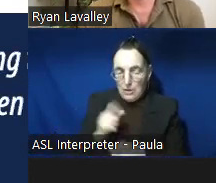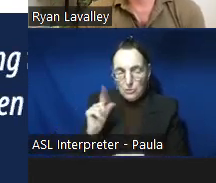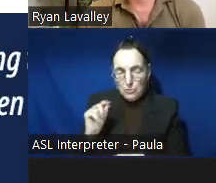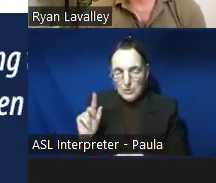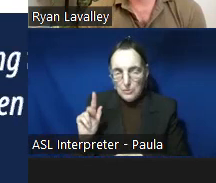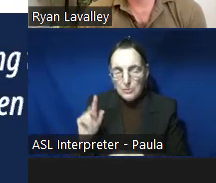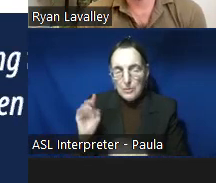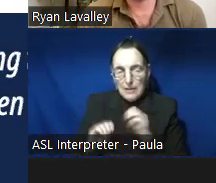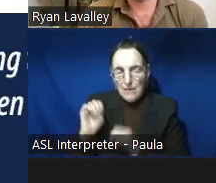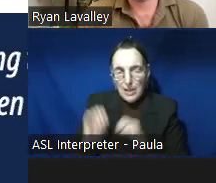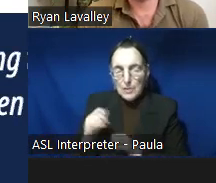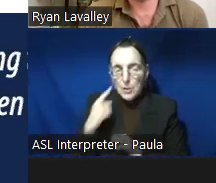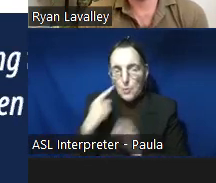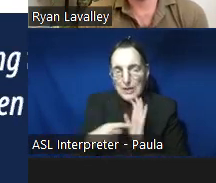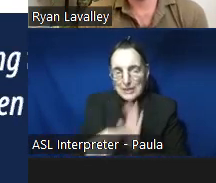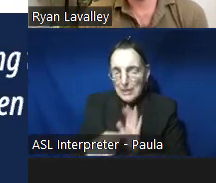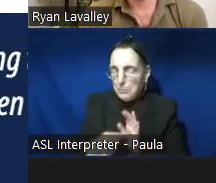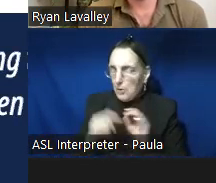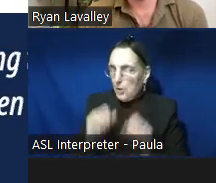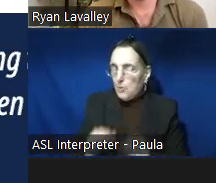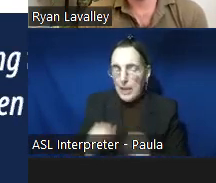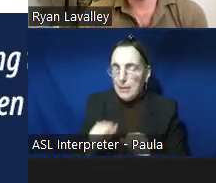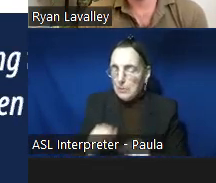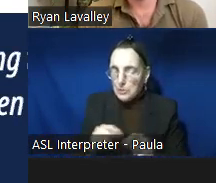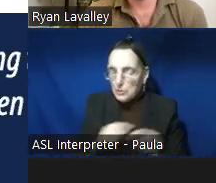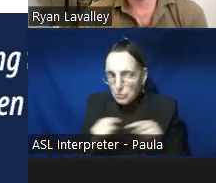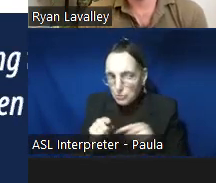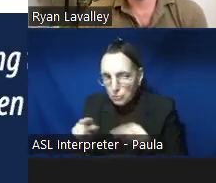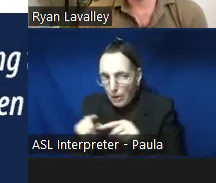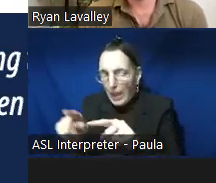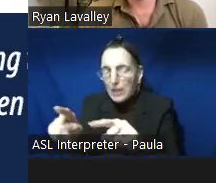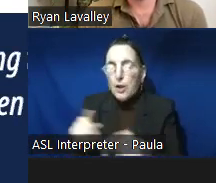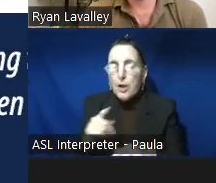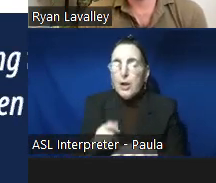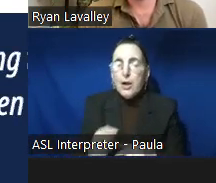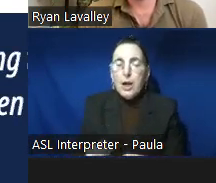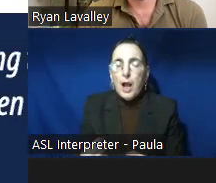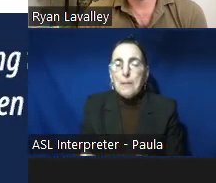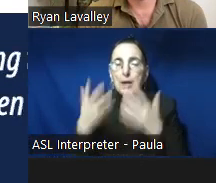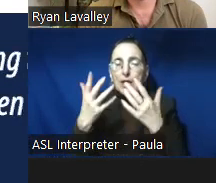example, we are able to track what is the average time from when a homeowner puts in their screening